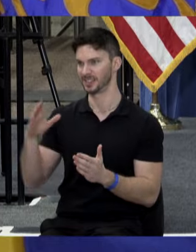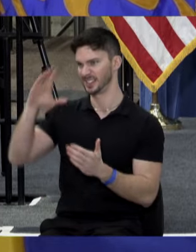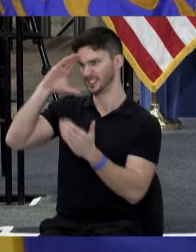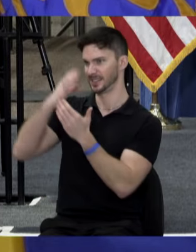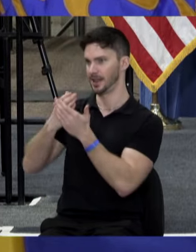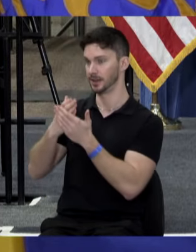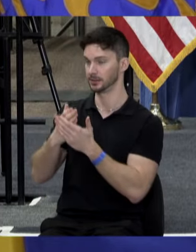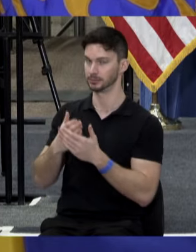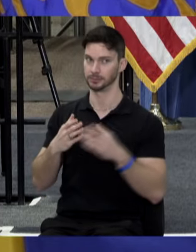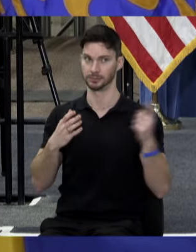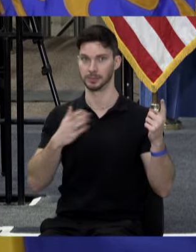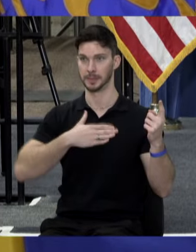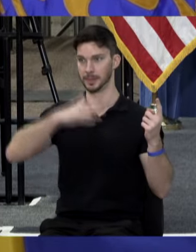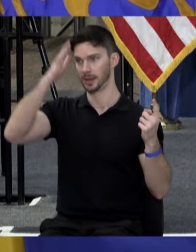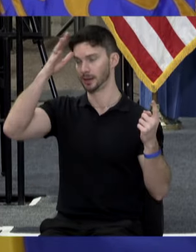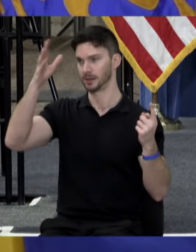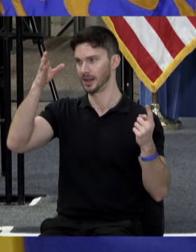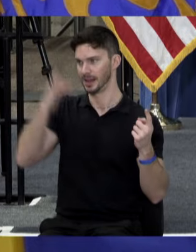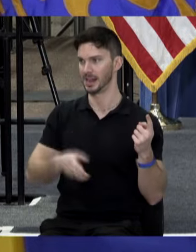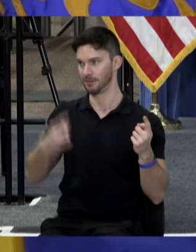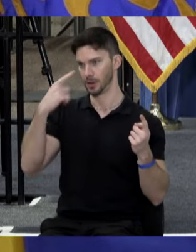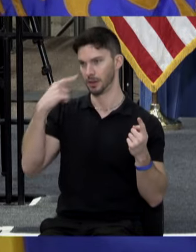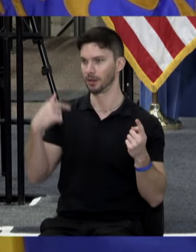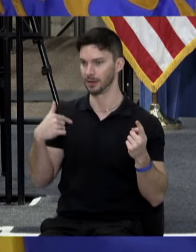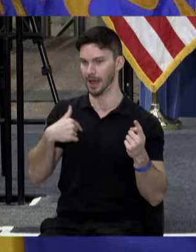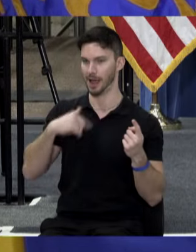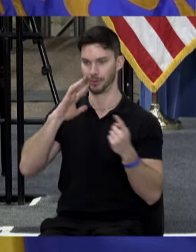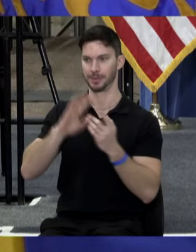a whole list of people that didn't think I'd be in Congress, but that's a whole different story.